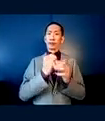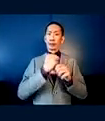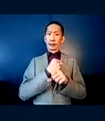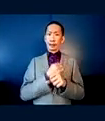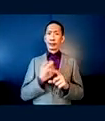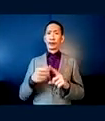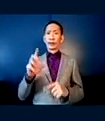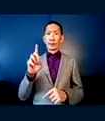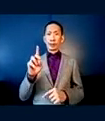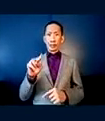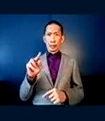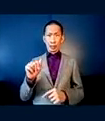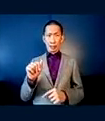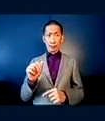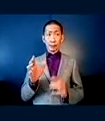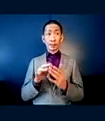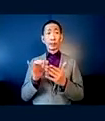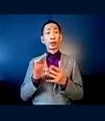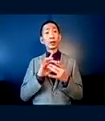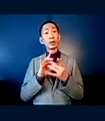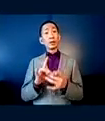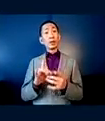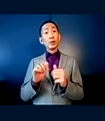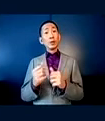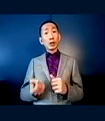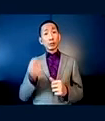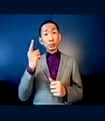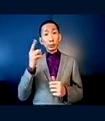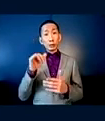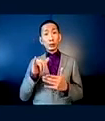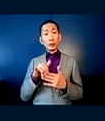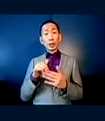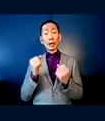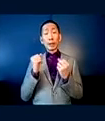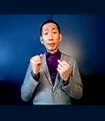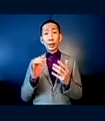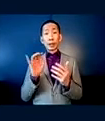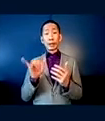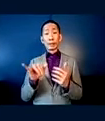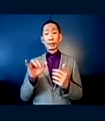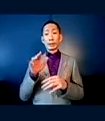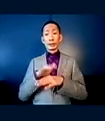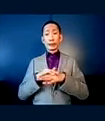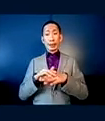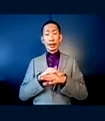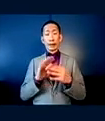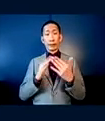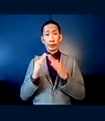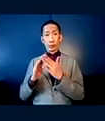SO-CALLED EMPIRICAL DATA FROM DNA? AND A LOT HAS TO DO WITH AN UNDERSTANDING THAT IS MANY OF